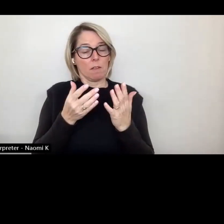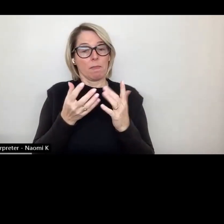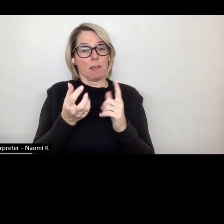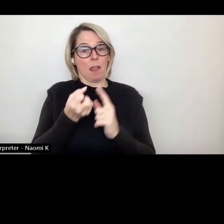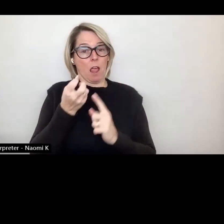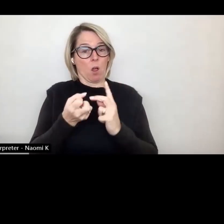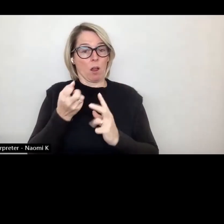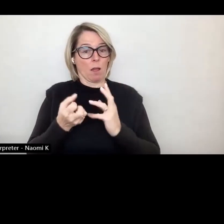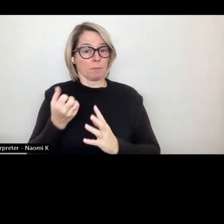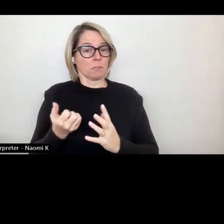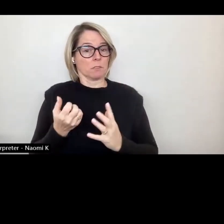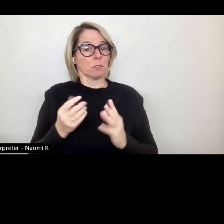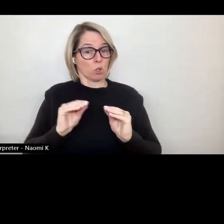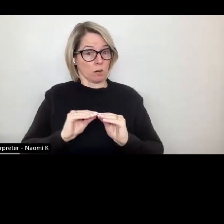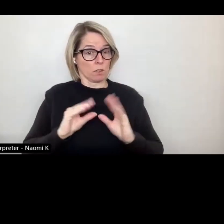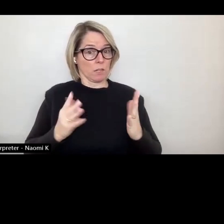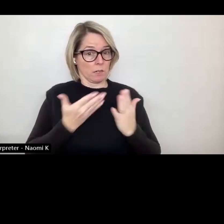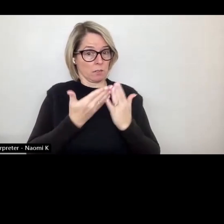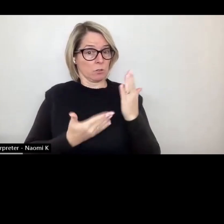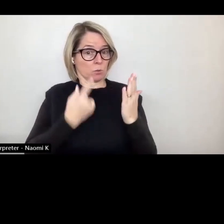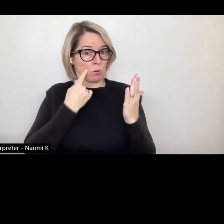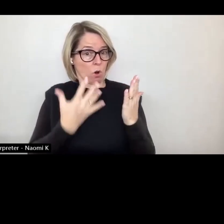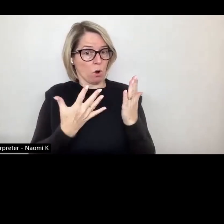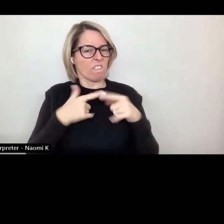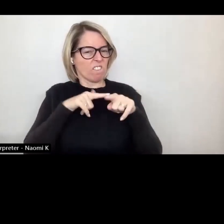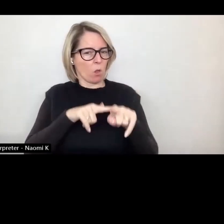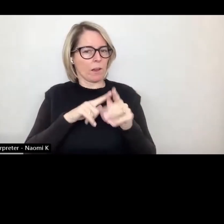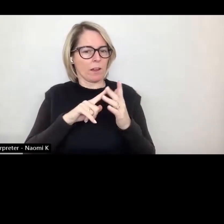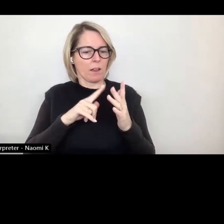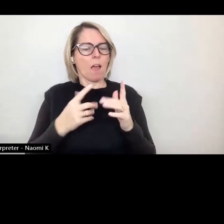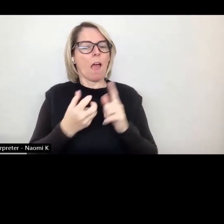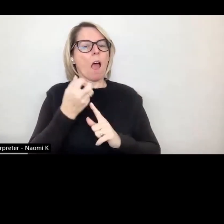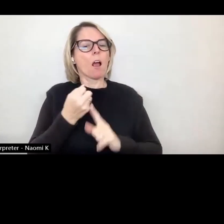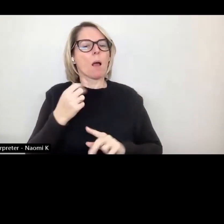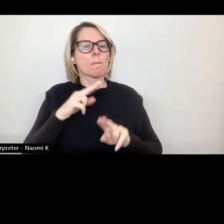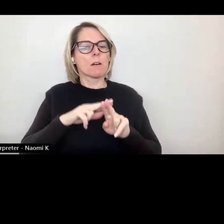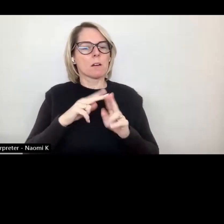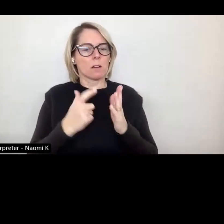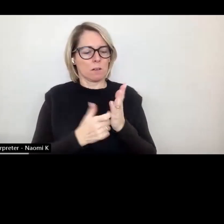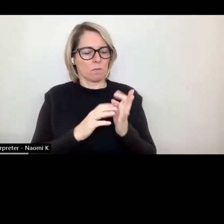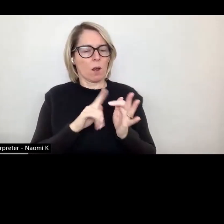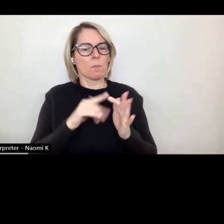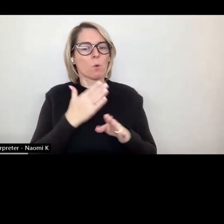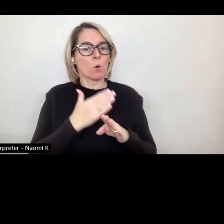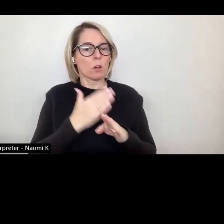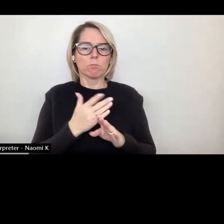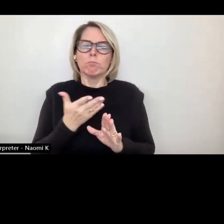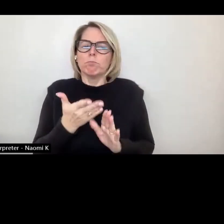And it really is up to applicants how they best describe that. In terms of